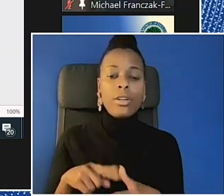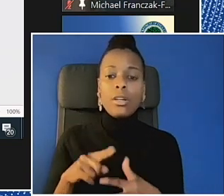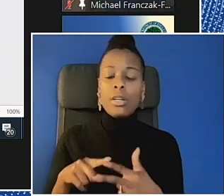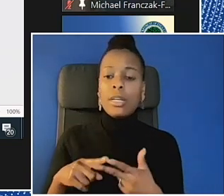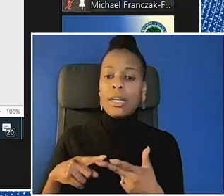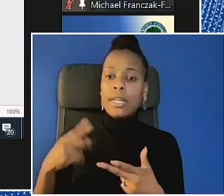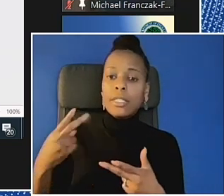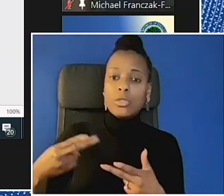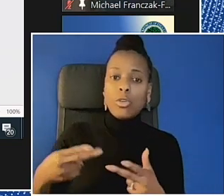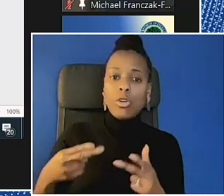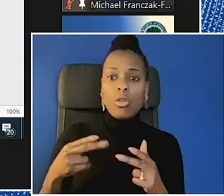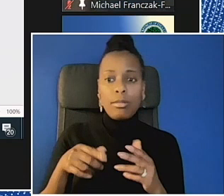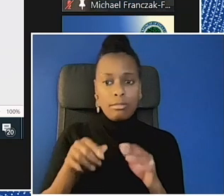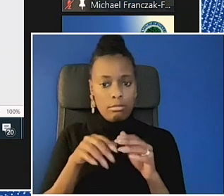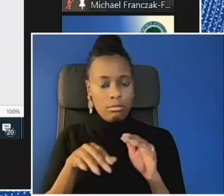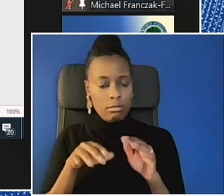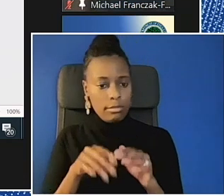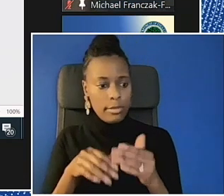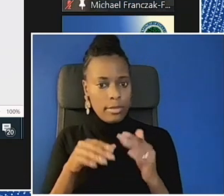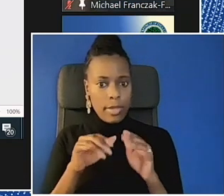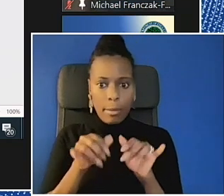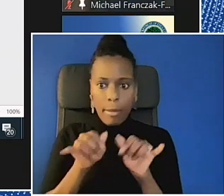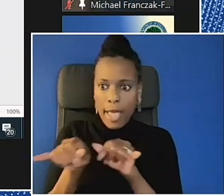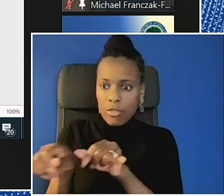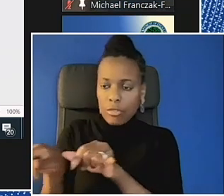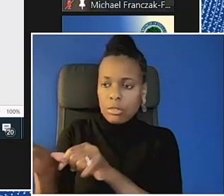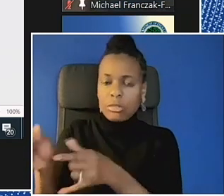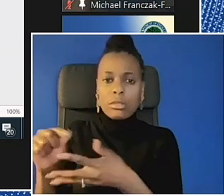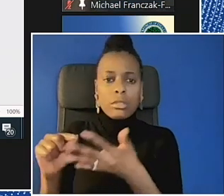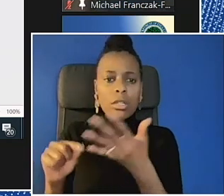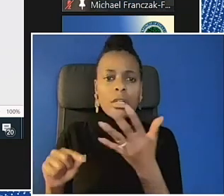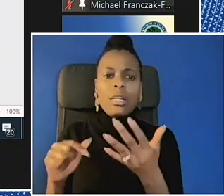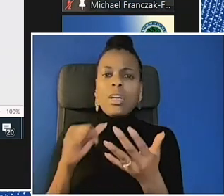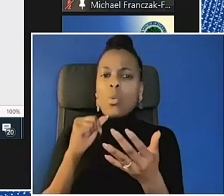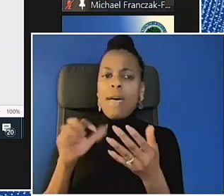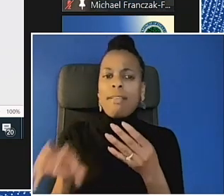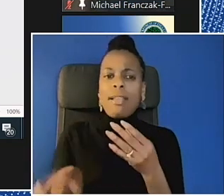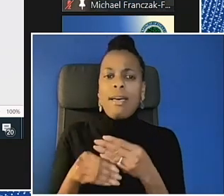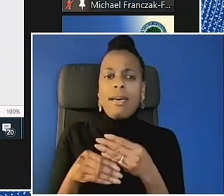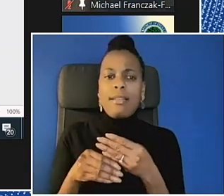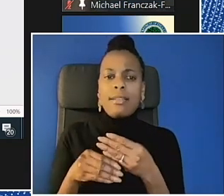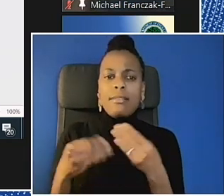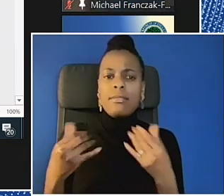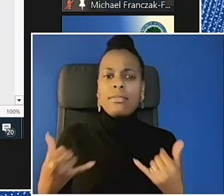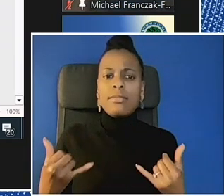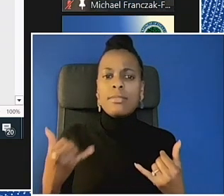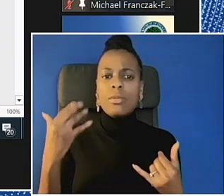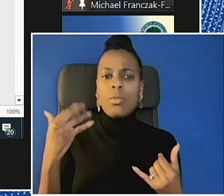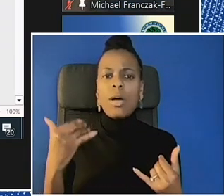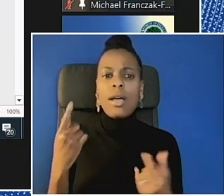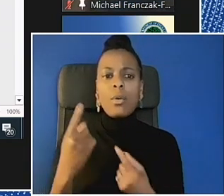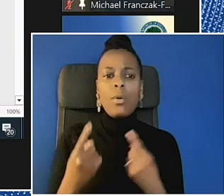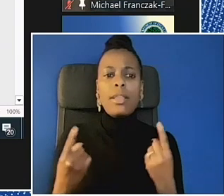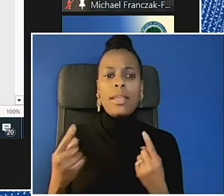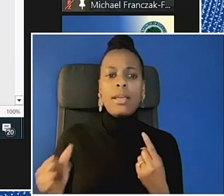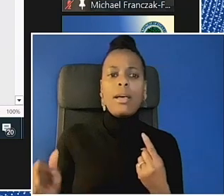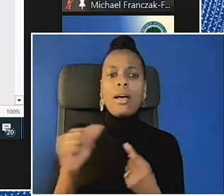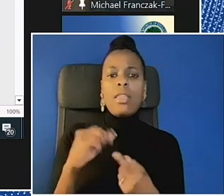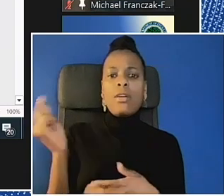other factors. We have not added those factors at this time. We think other factors would help to capture these borrowers who are